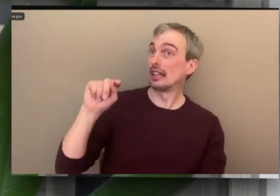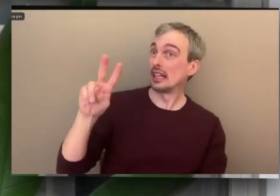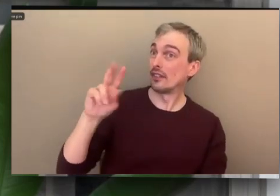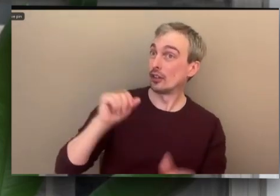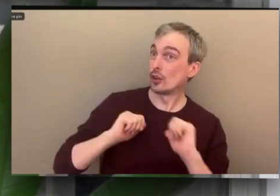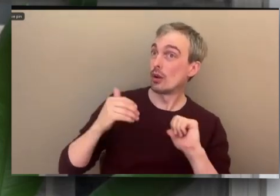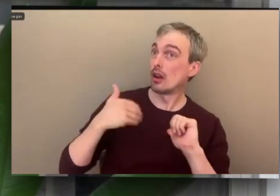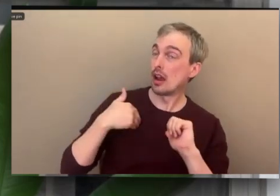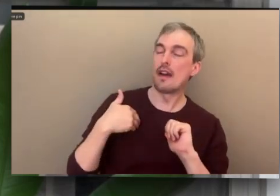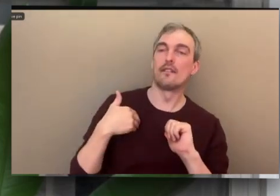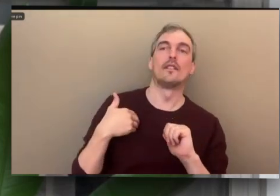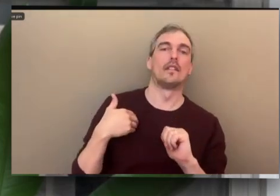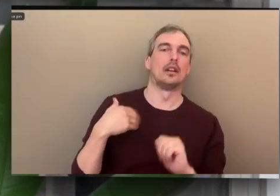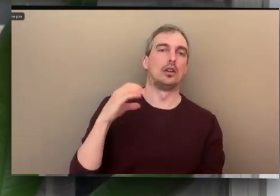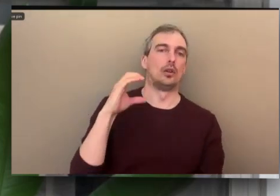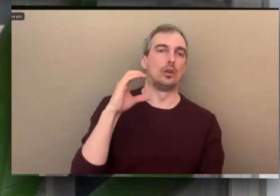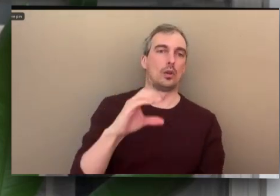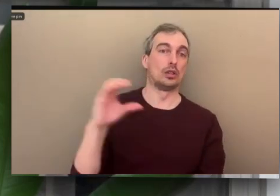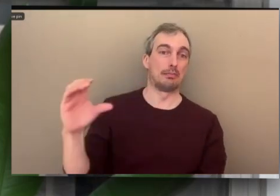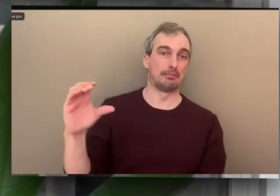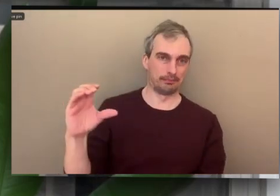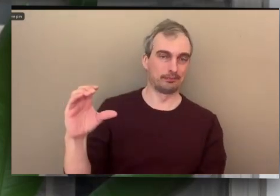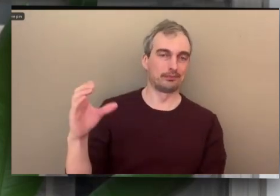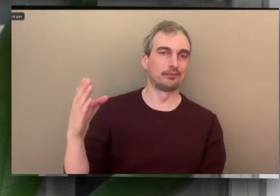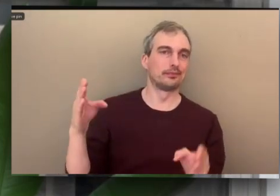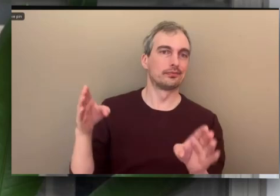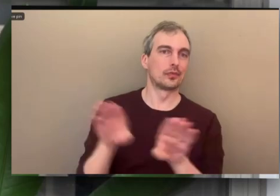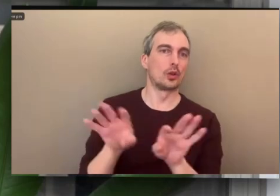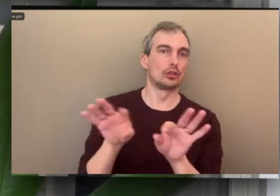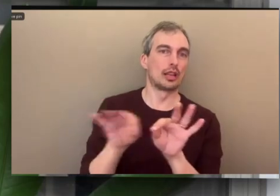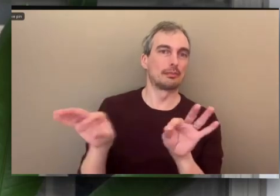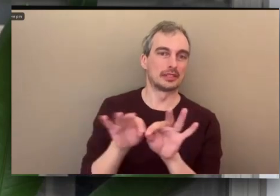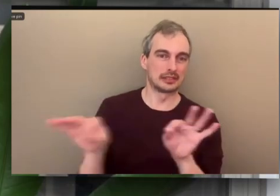Personally ran into this. It was actually... An escalation that came up to me.